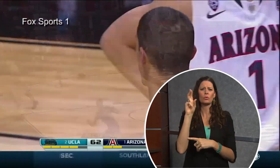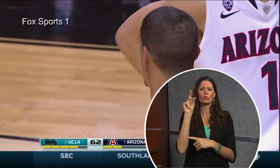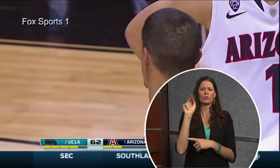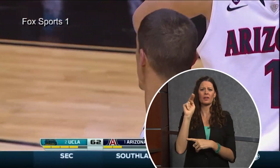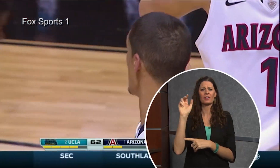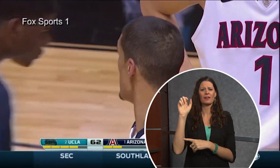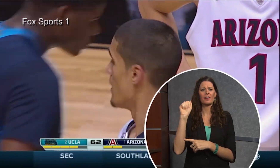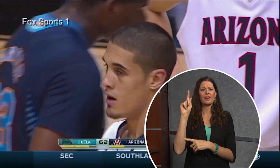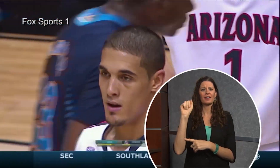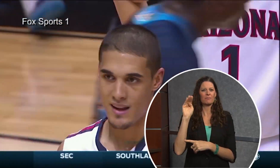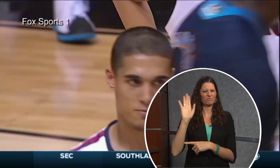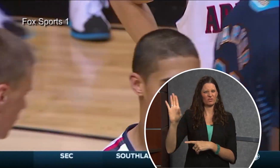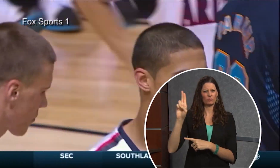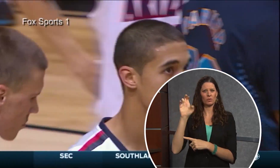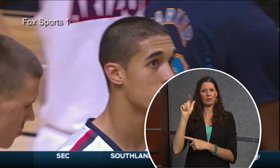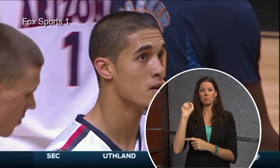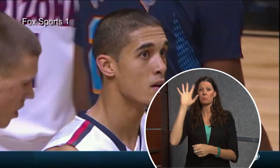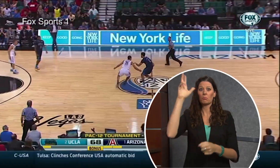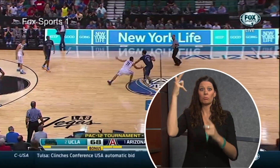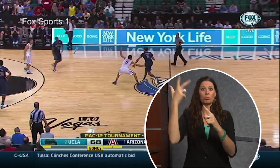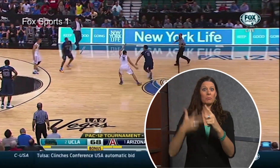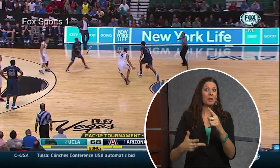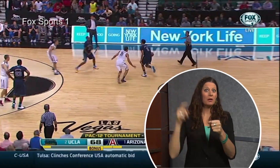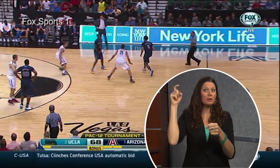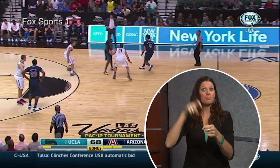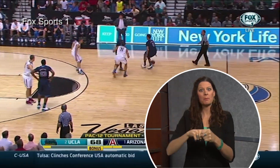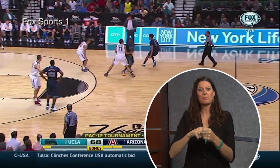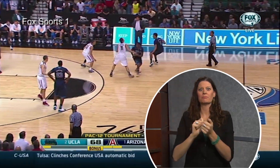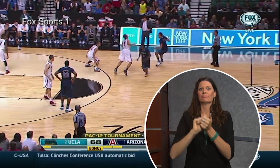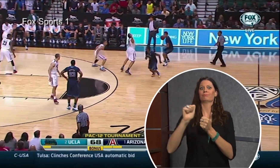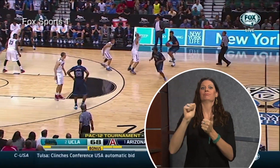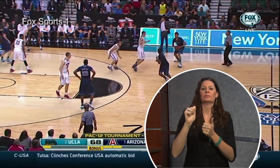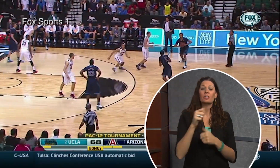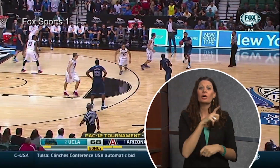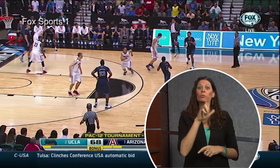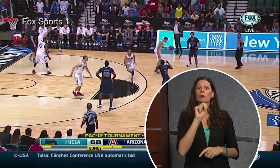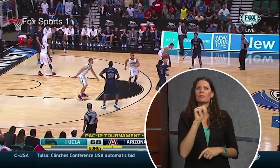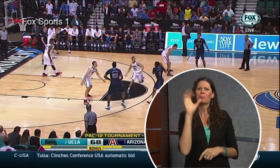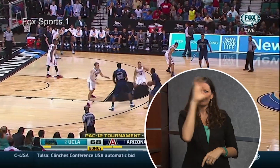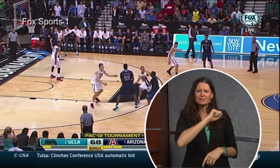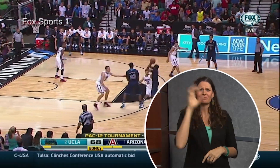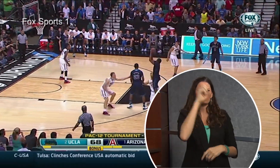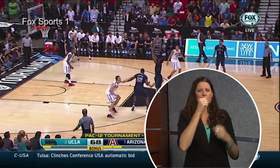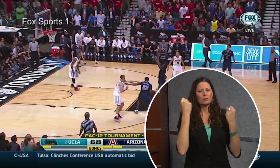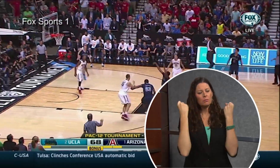JORDAN ADAMS SHOT 3 POINTS TO GET THE LEAD. UOFA STRUGGLED ON THE FREE THROW